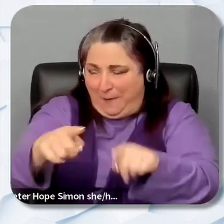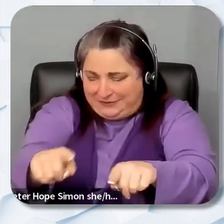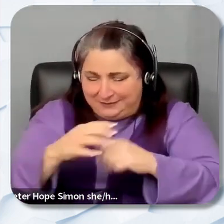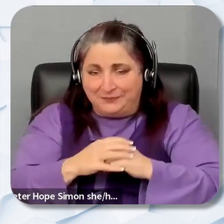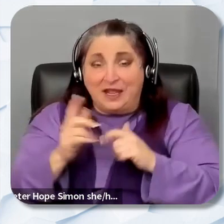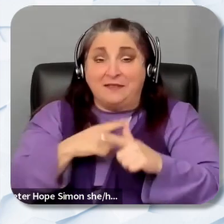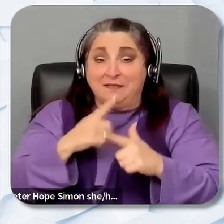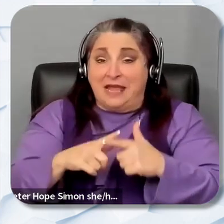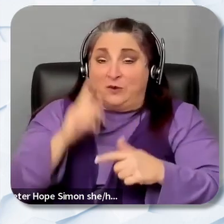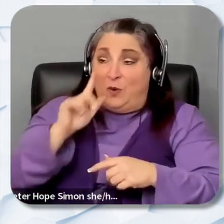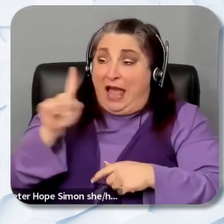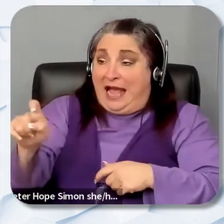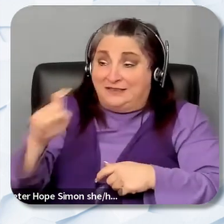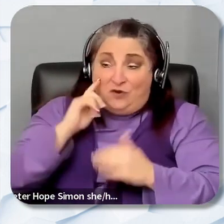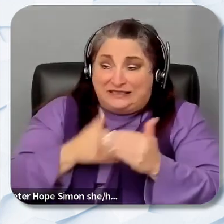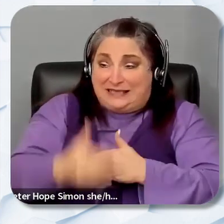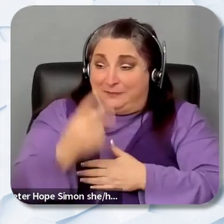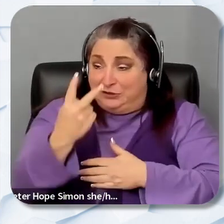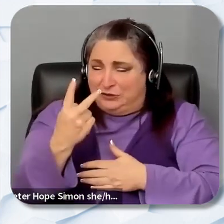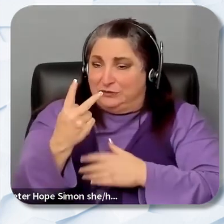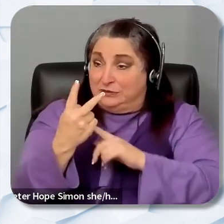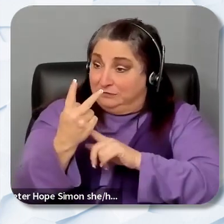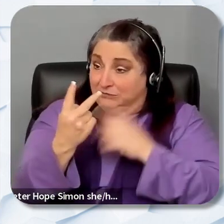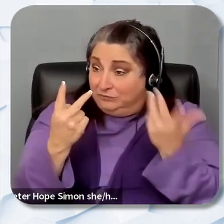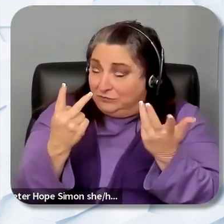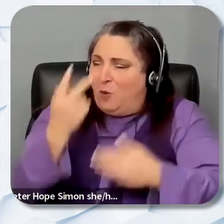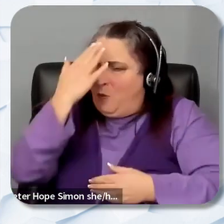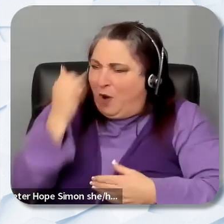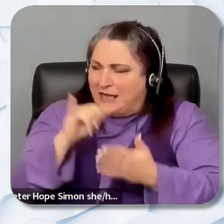to ask you to go to Step 2. Which is, "Why is this happening? Why are we experiencing